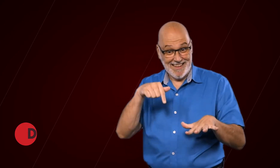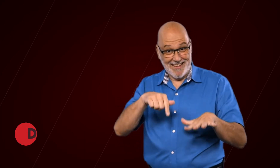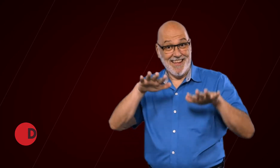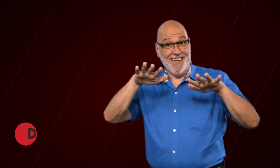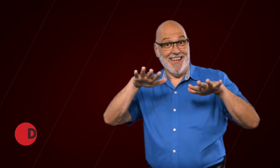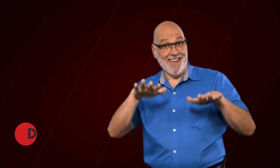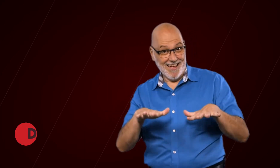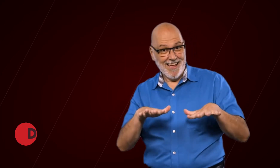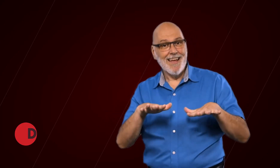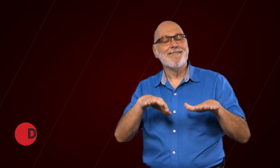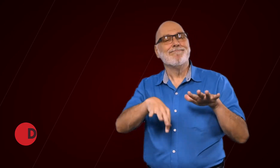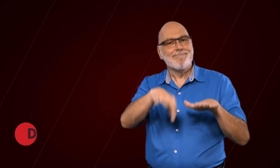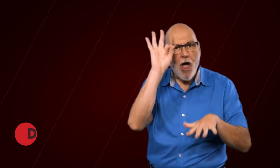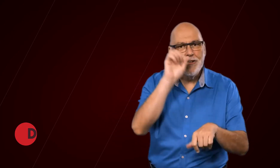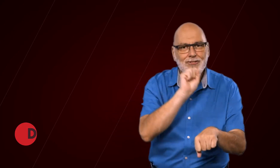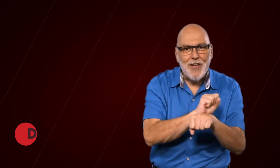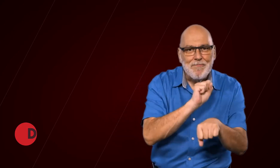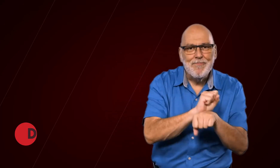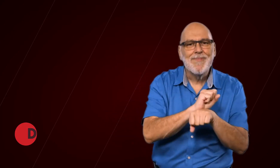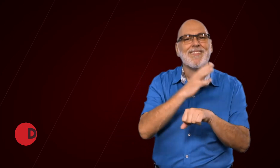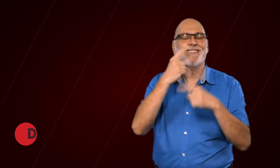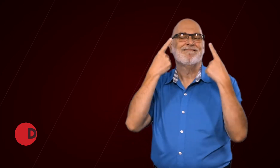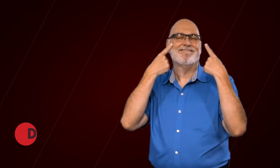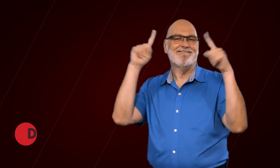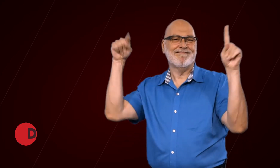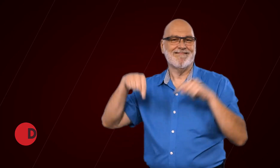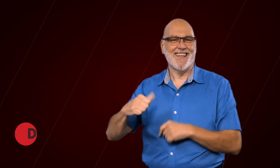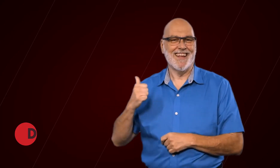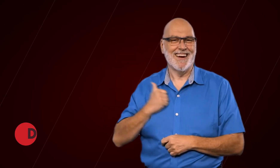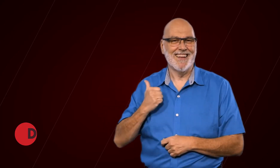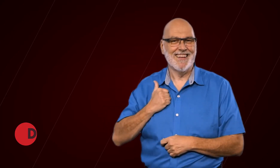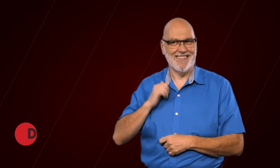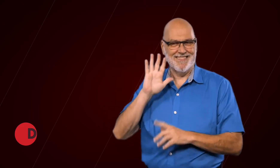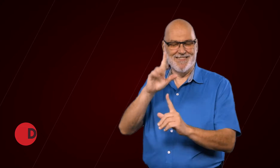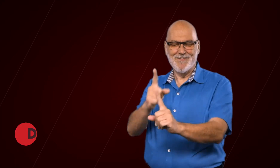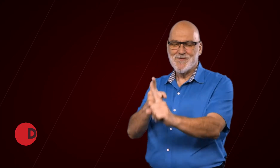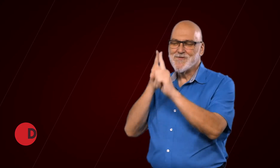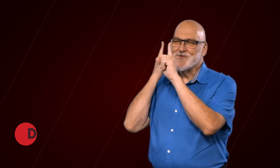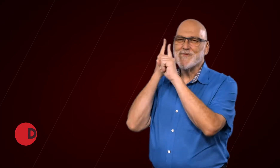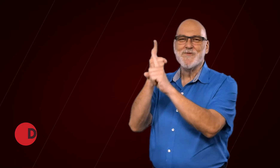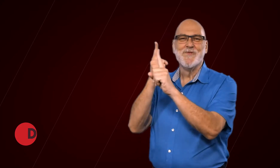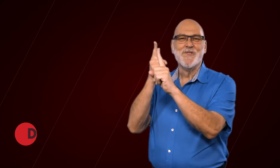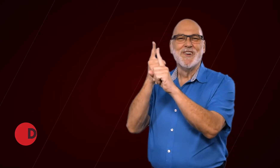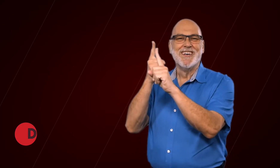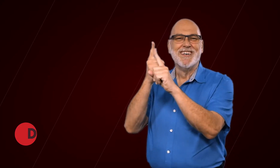find jobs and are successful in Canada.